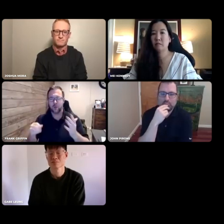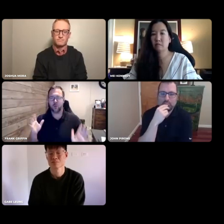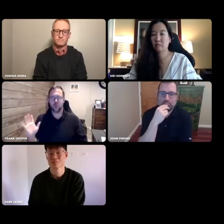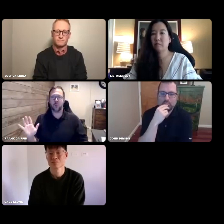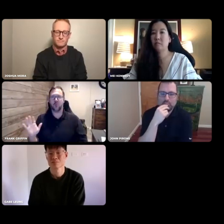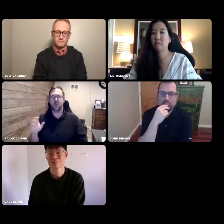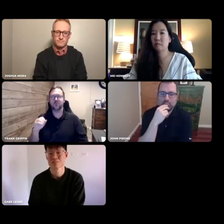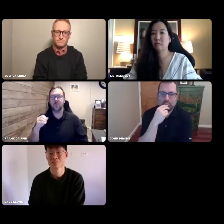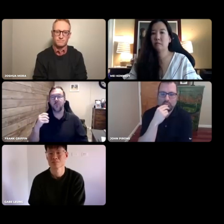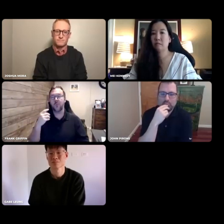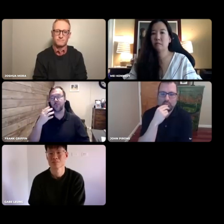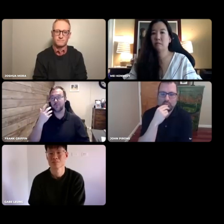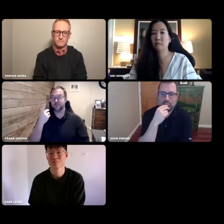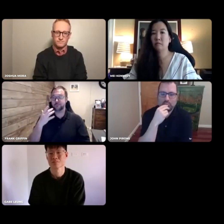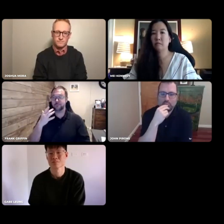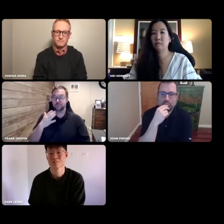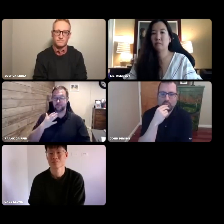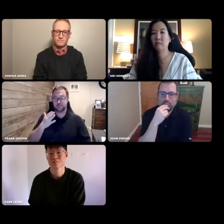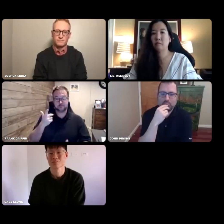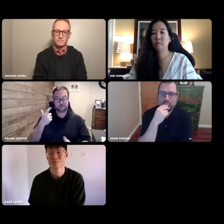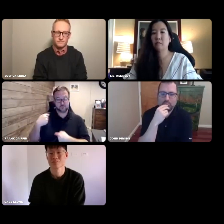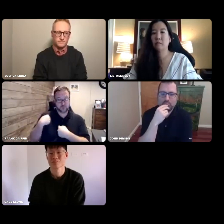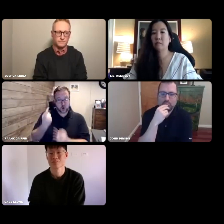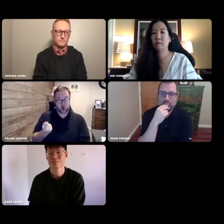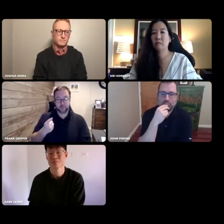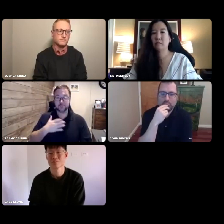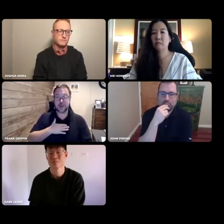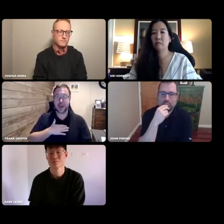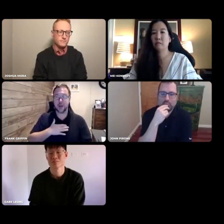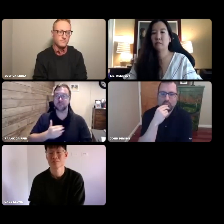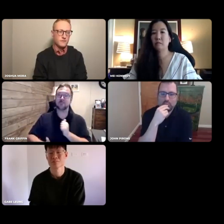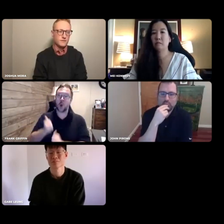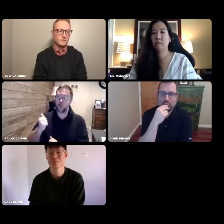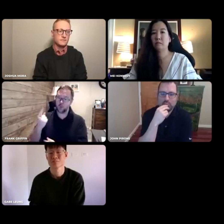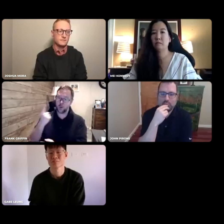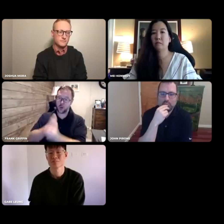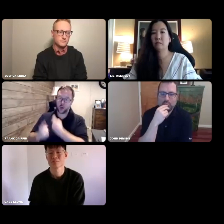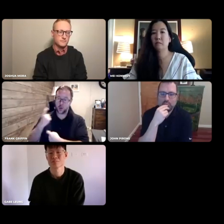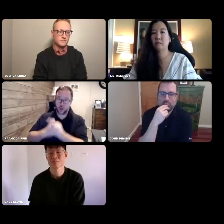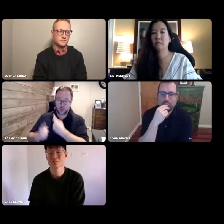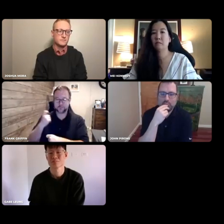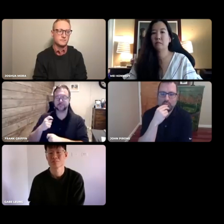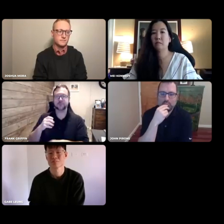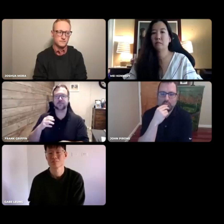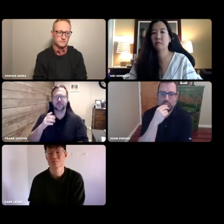That makes video streaming courses very difficult.